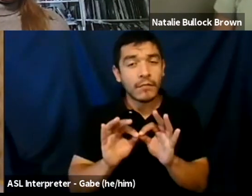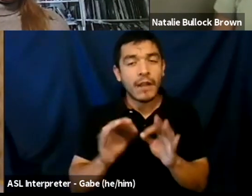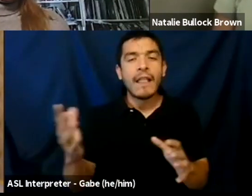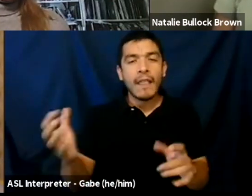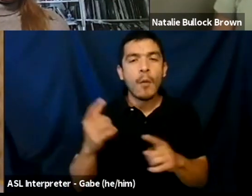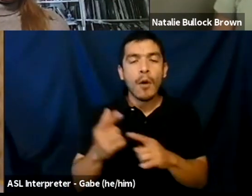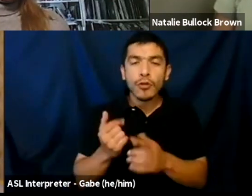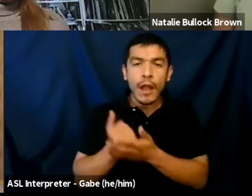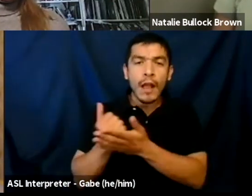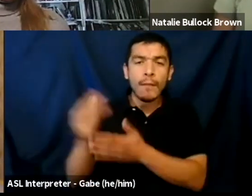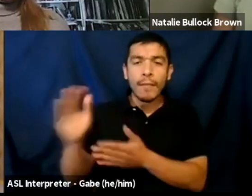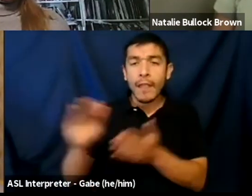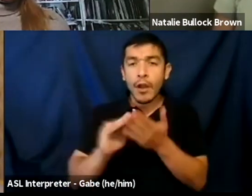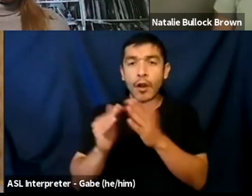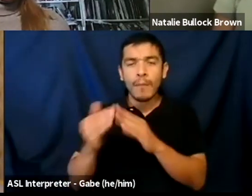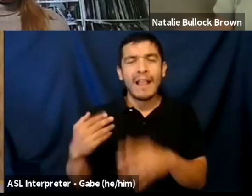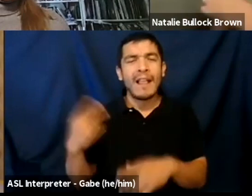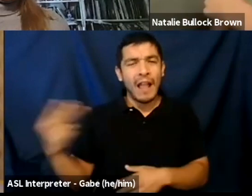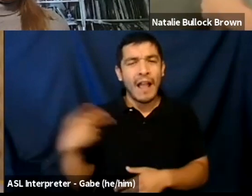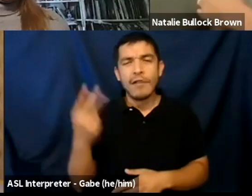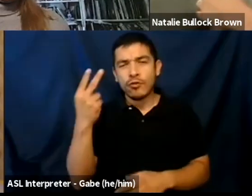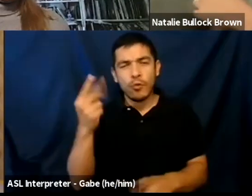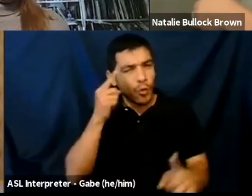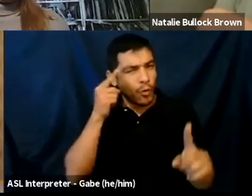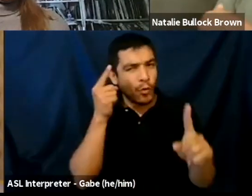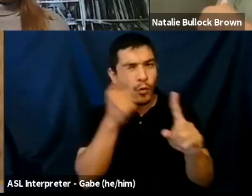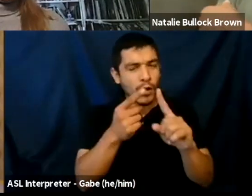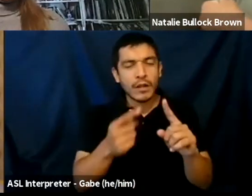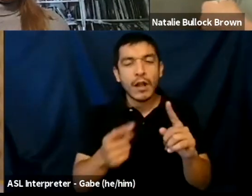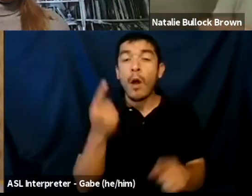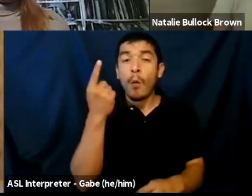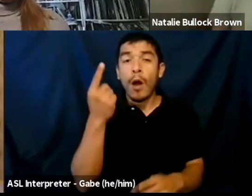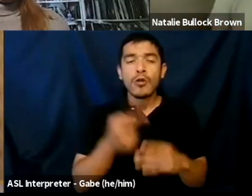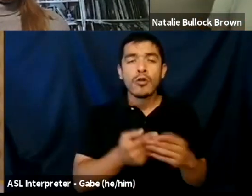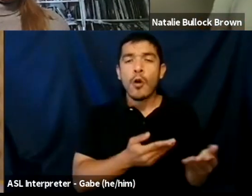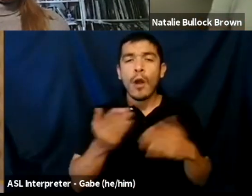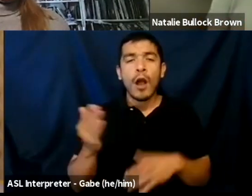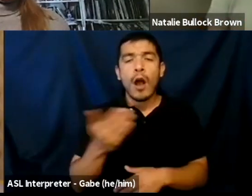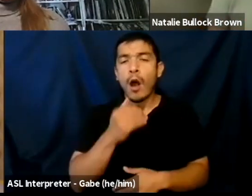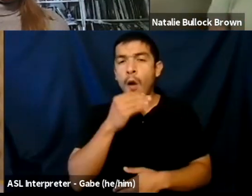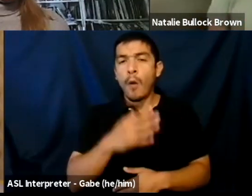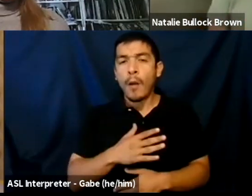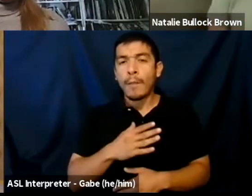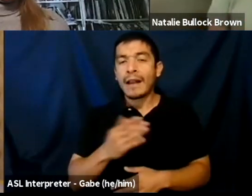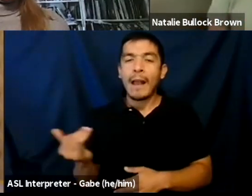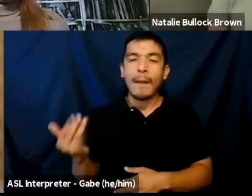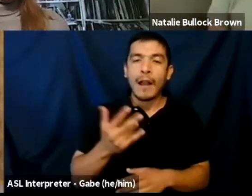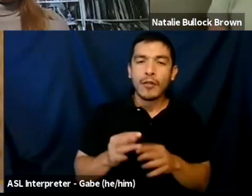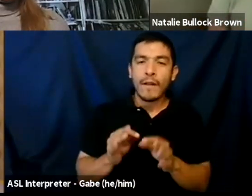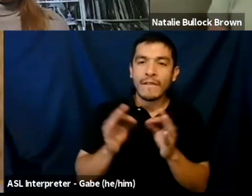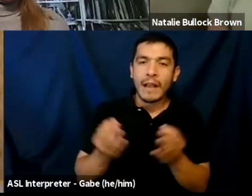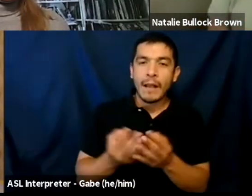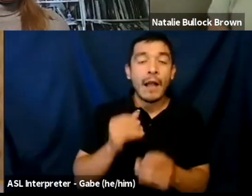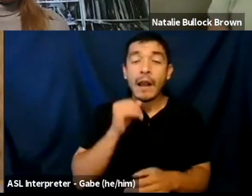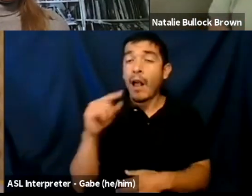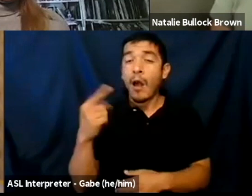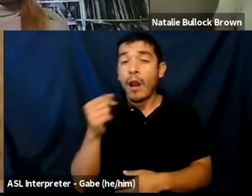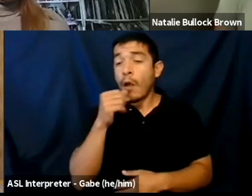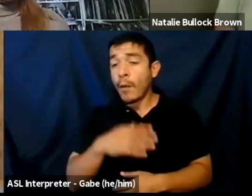They had two priorities. One was bring our women and girls back and our families, they were not only women and girls, they were boys, they were men.